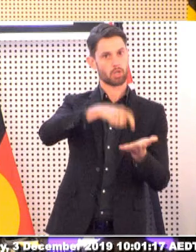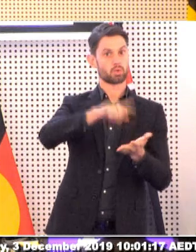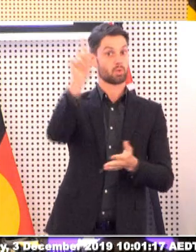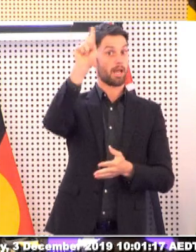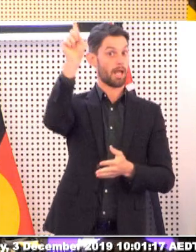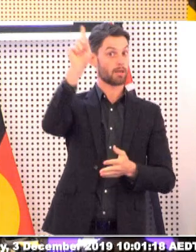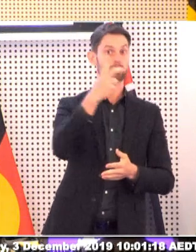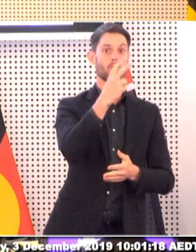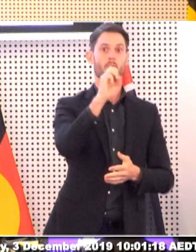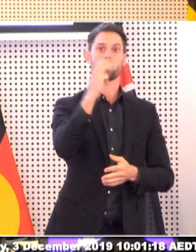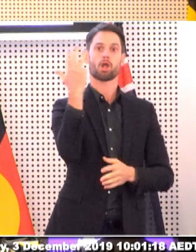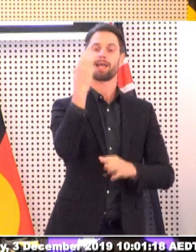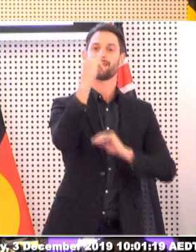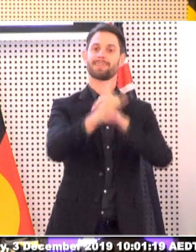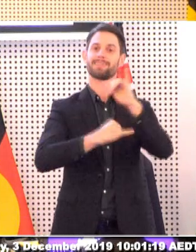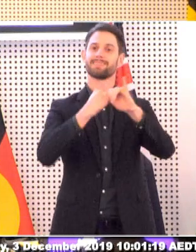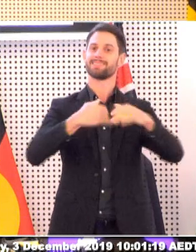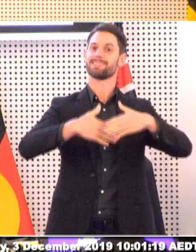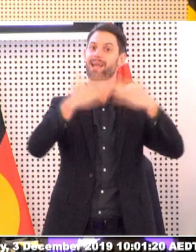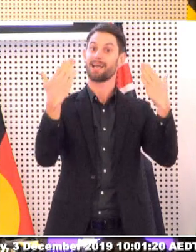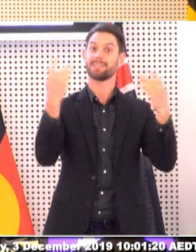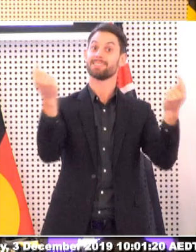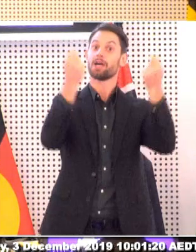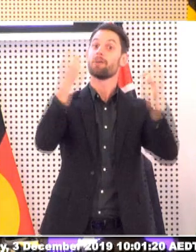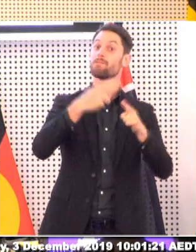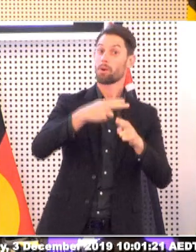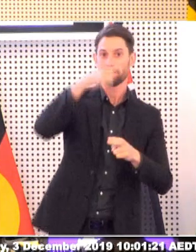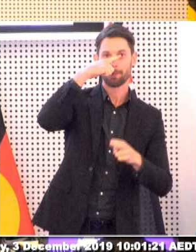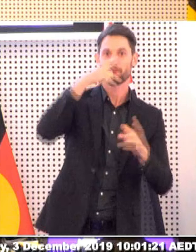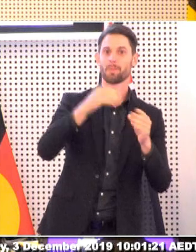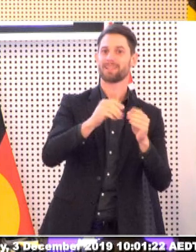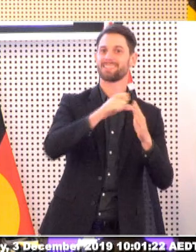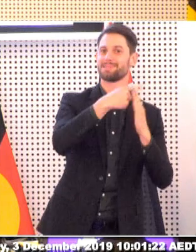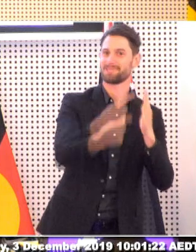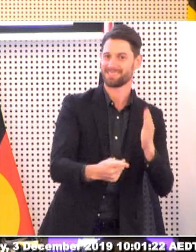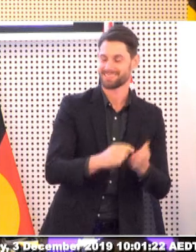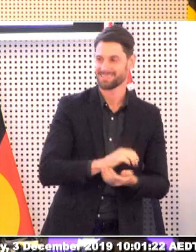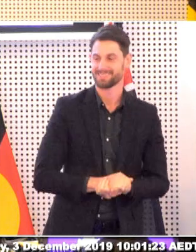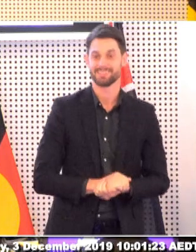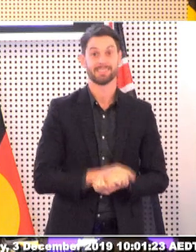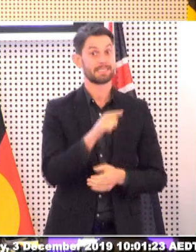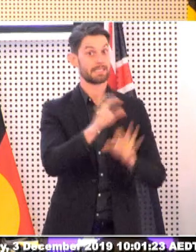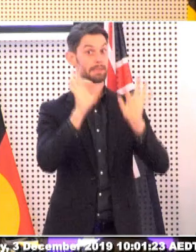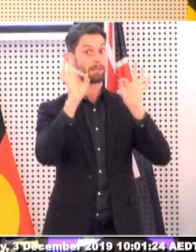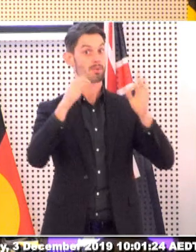International Day of People with Disability. The International Day of People with Disability is celebrated each year on the